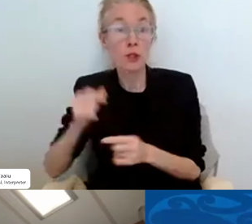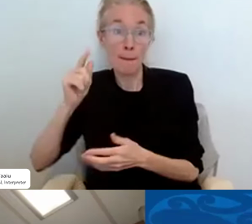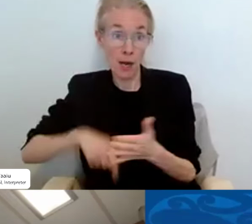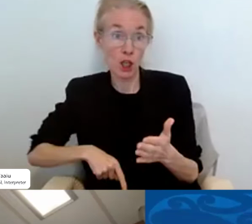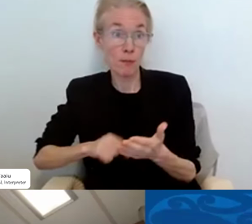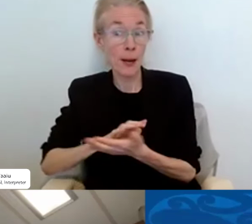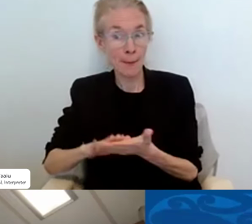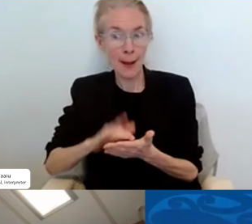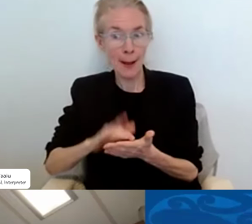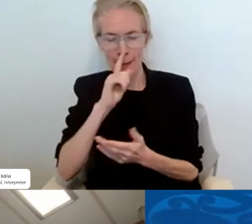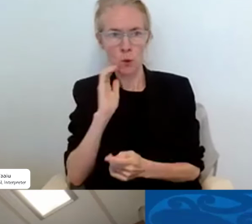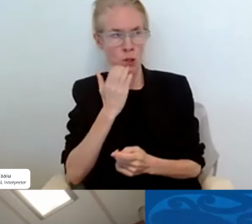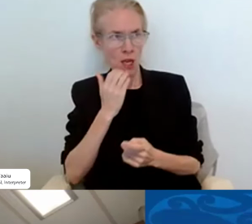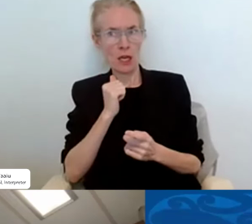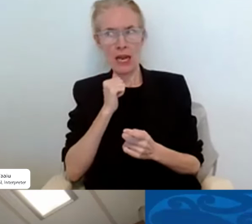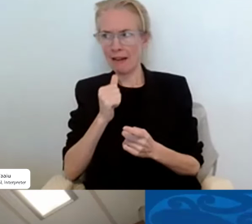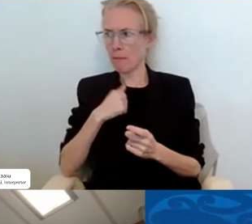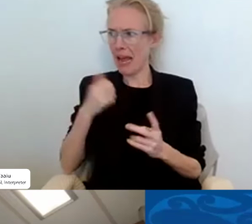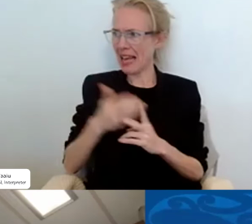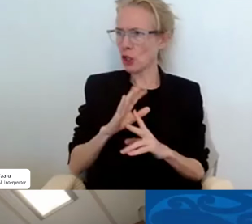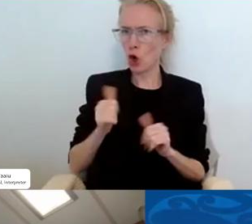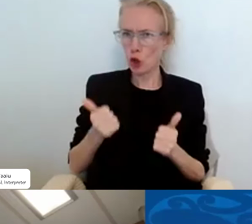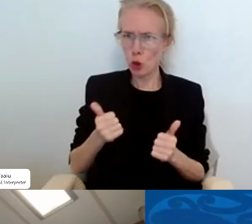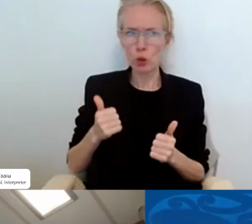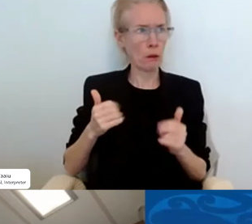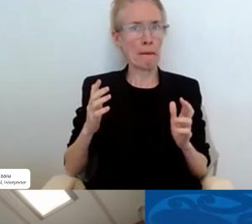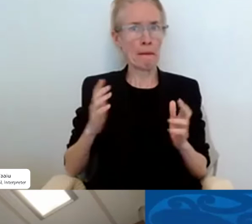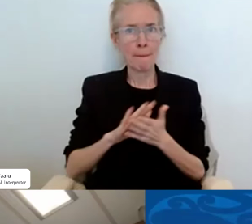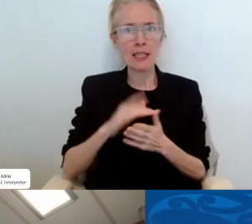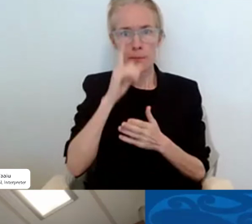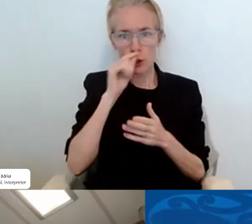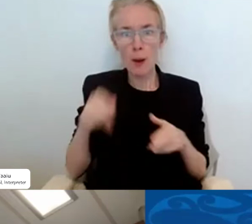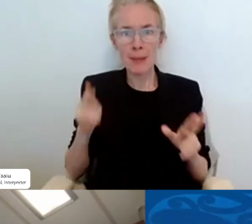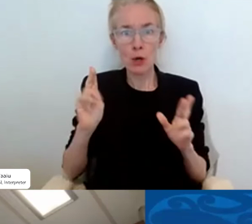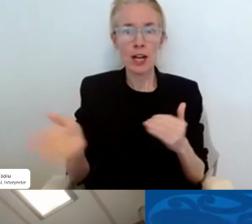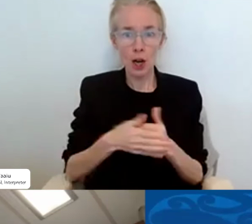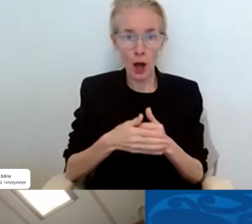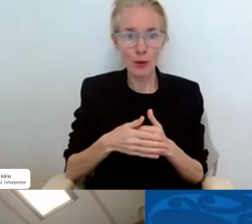until further notice. Dr Claire, I'm in love with you, we can talk